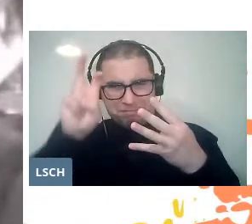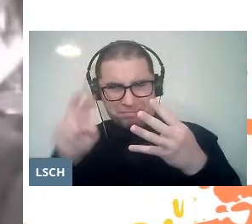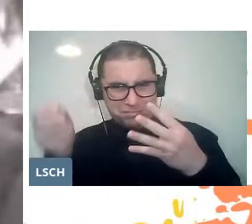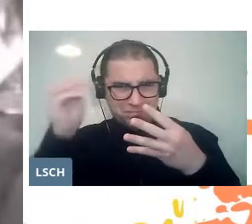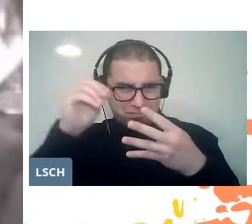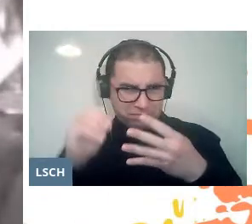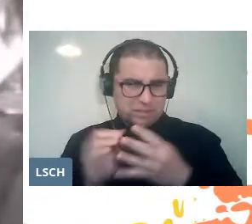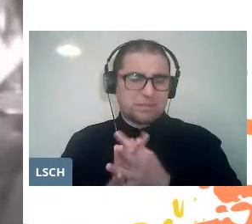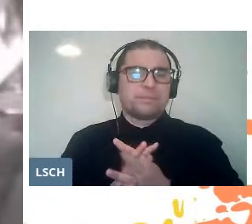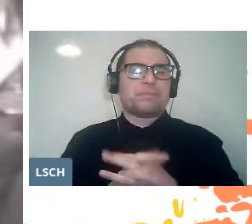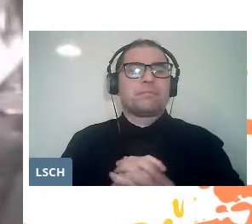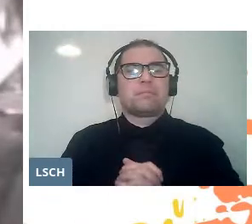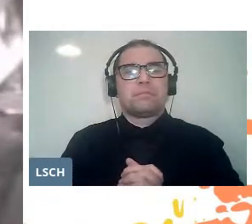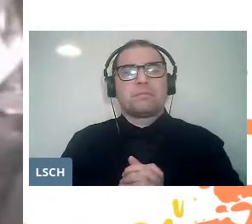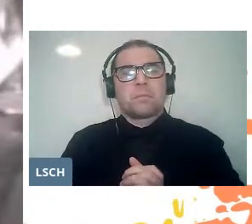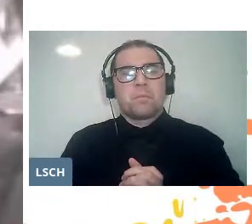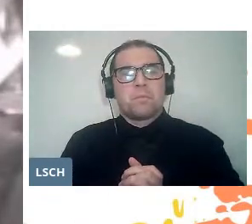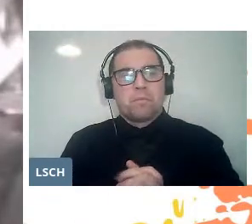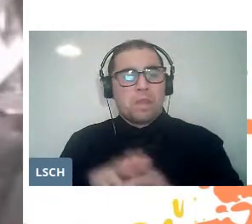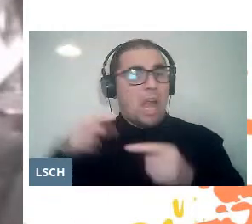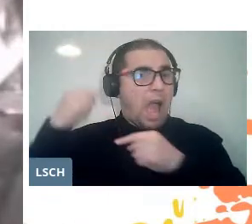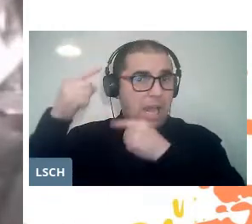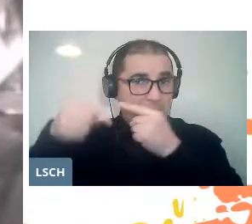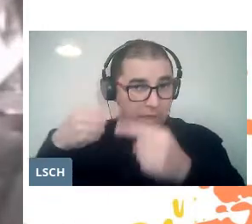by the way, on the history of this genre.